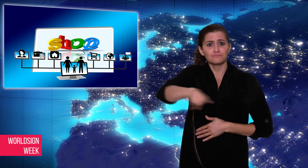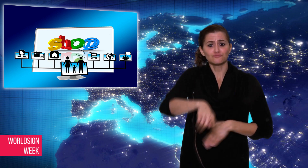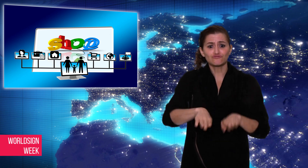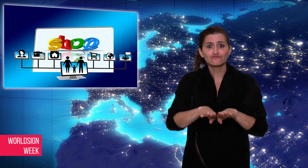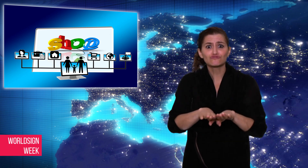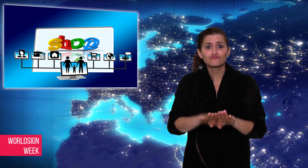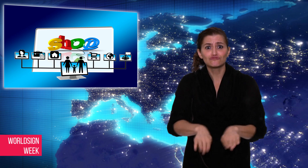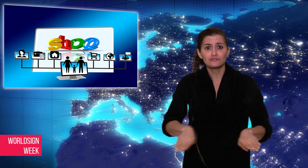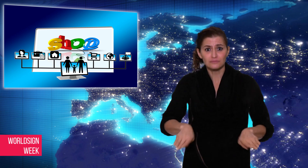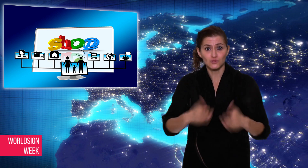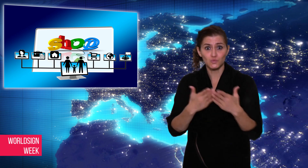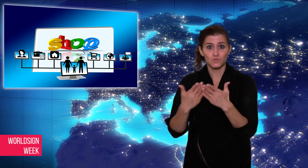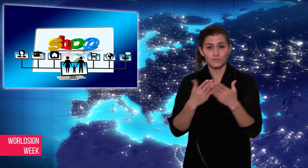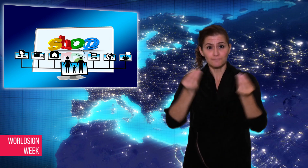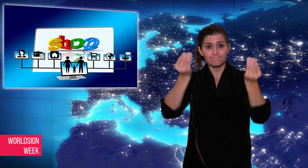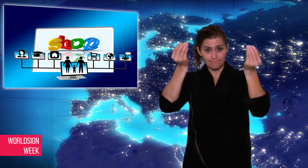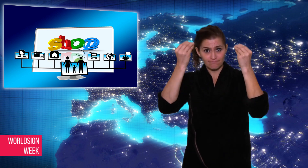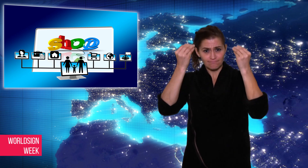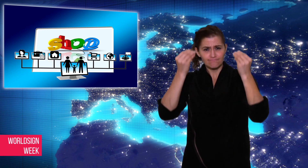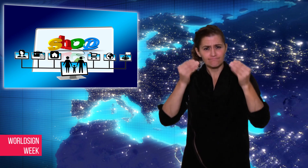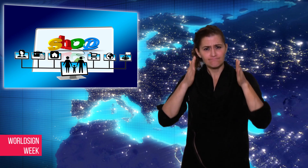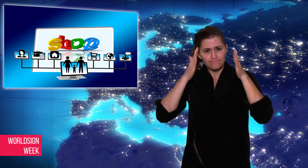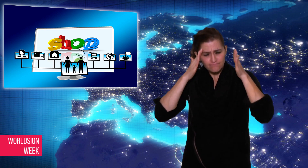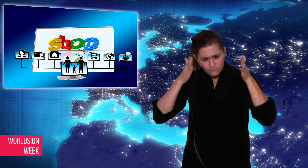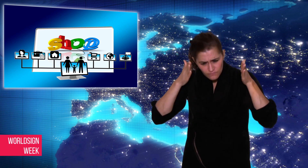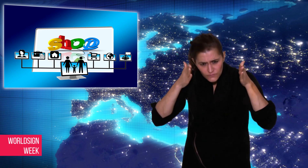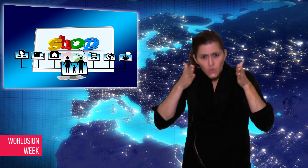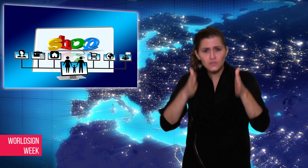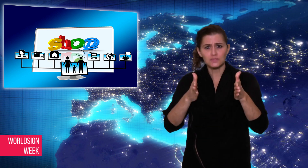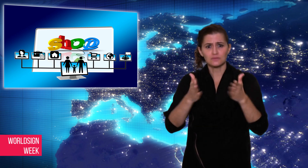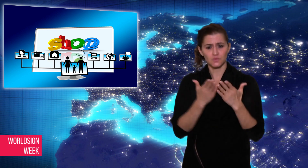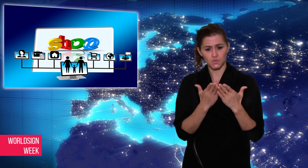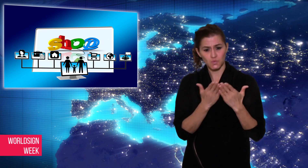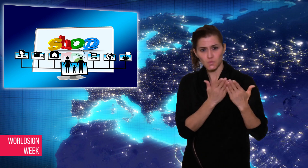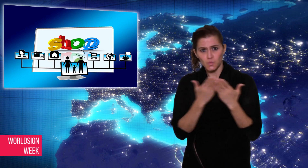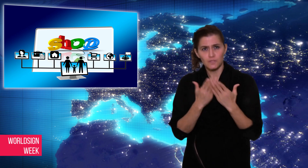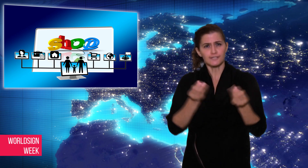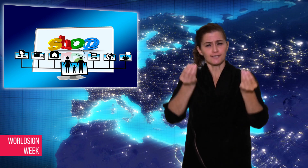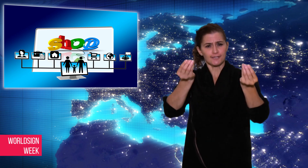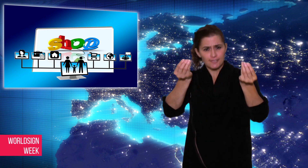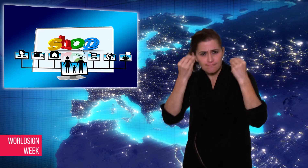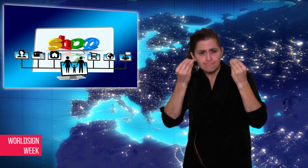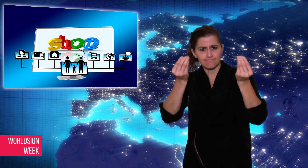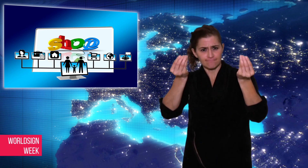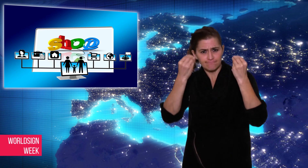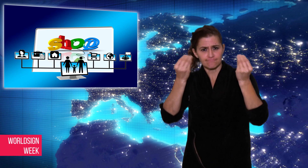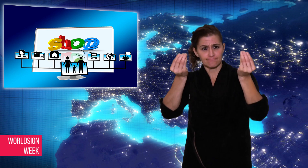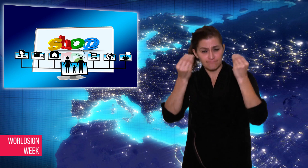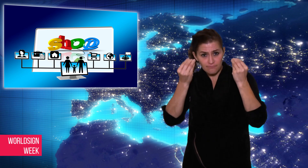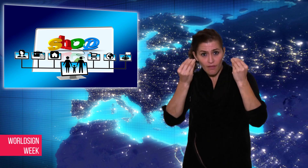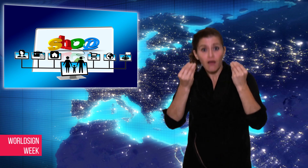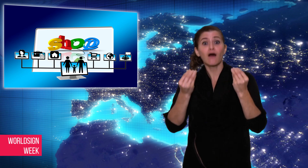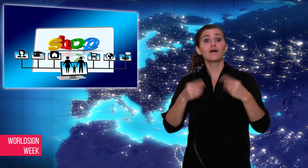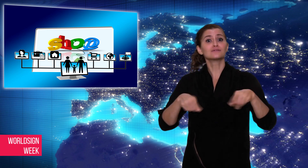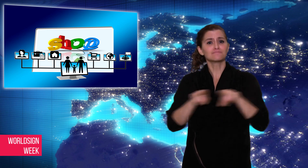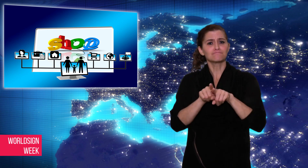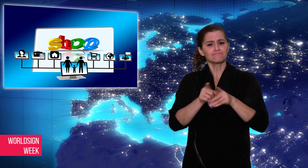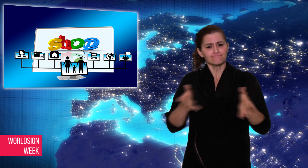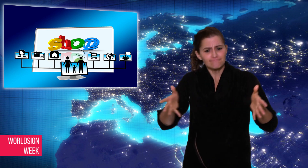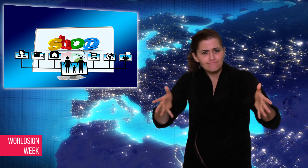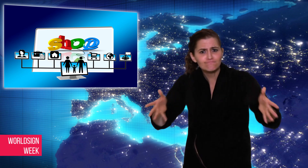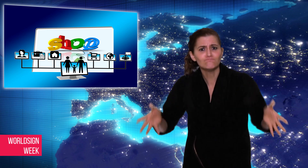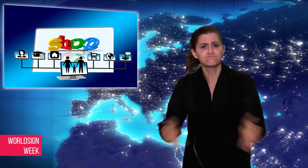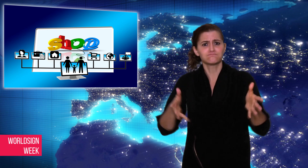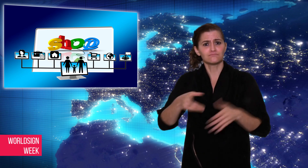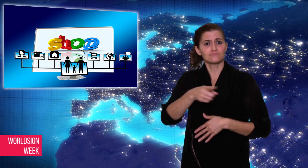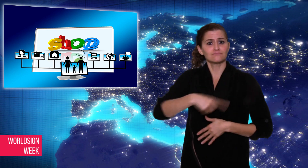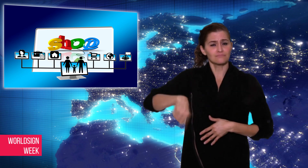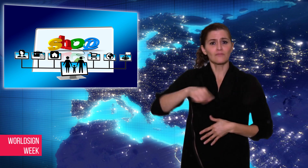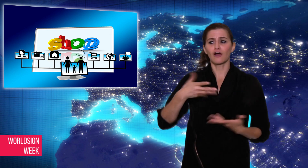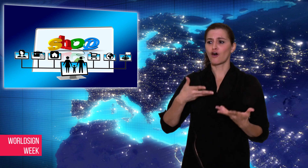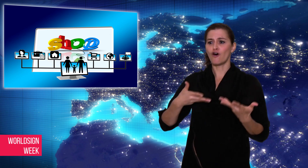focus on lessons and socialization,